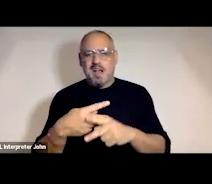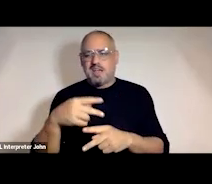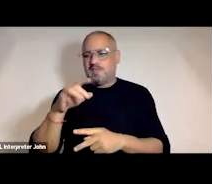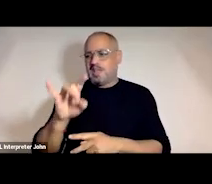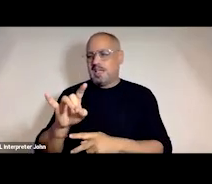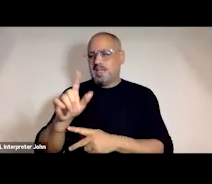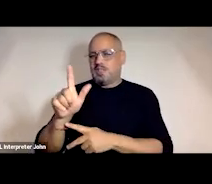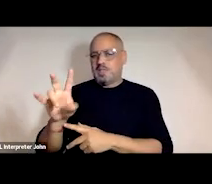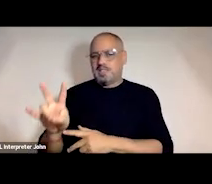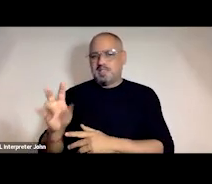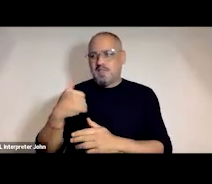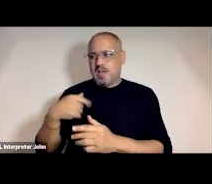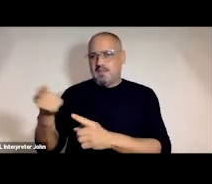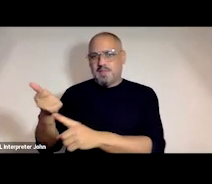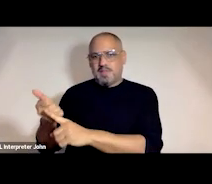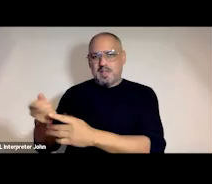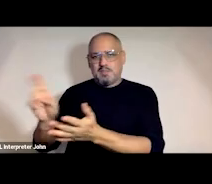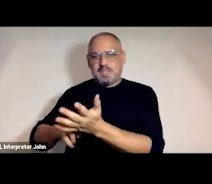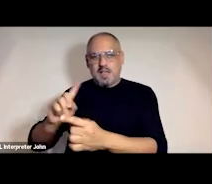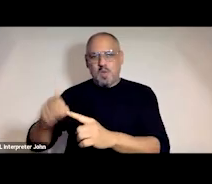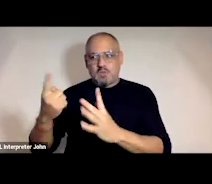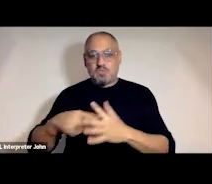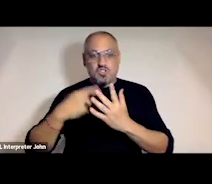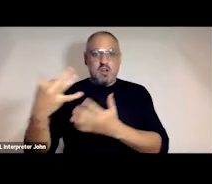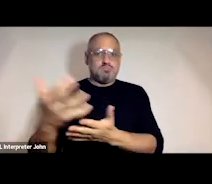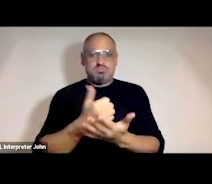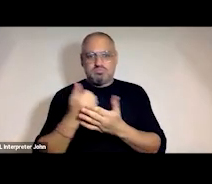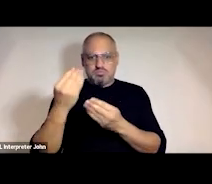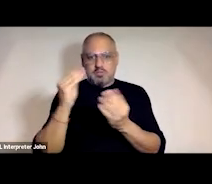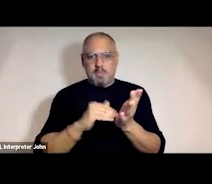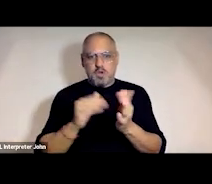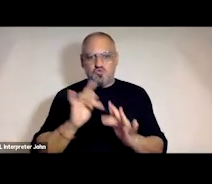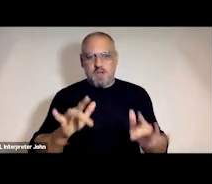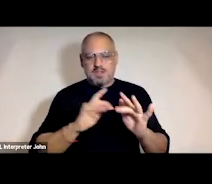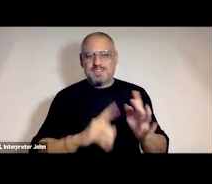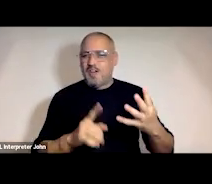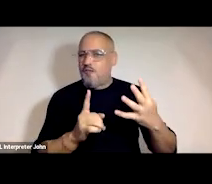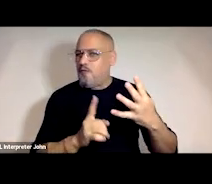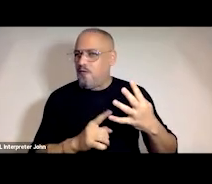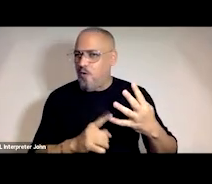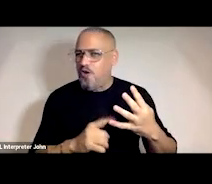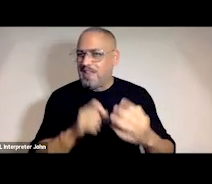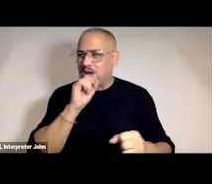that you had the applicant sign when you started collecting medical records. And then the fourth step is a confirmation.